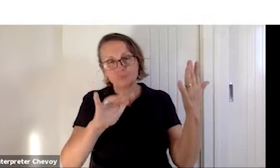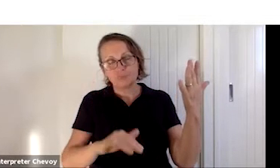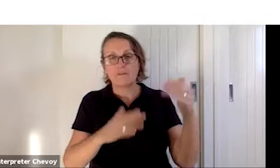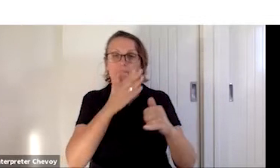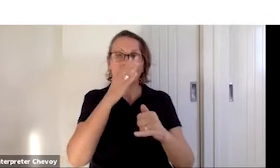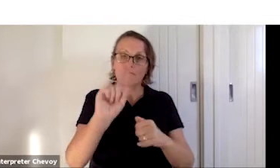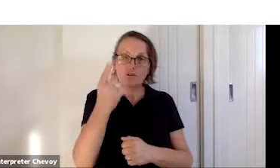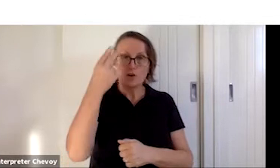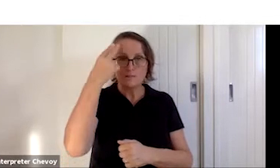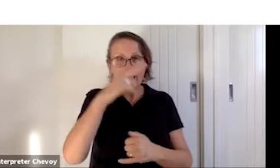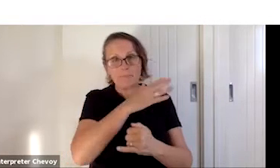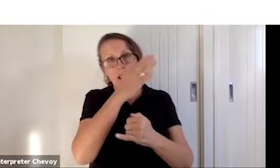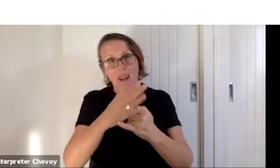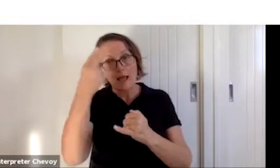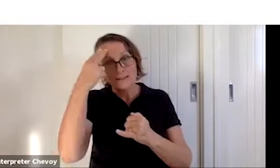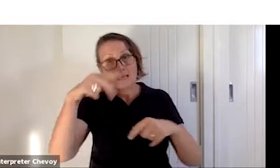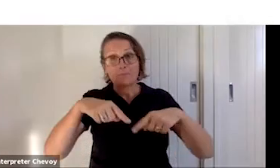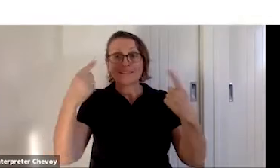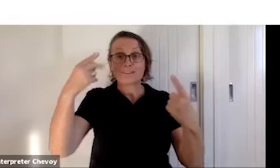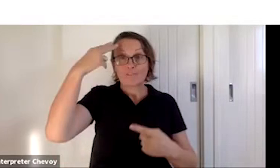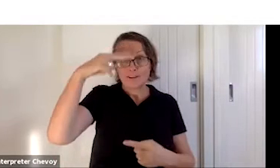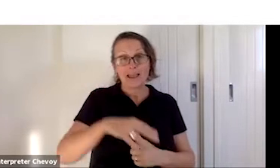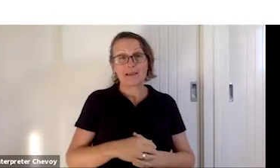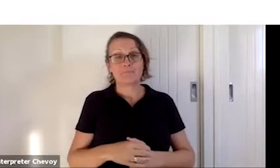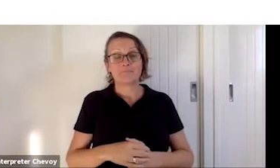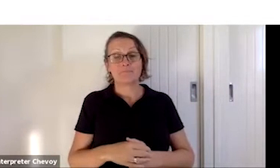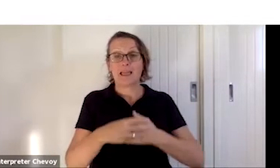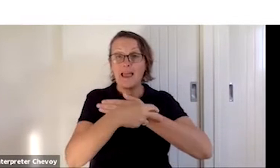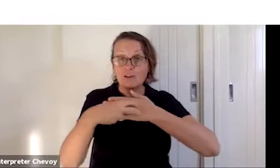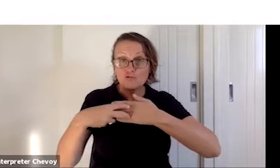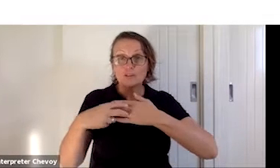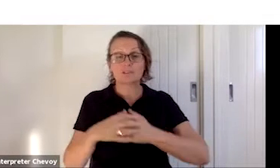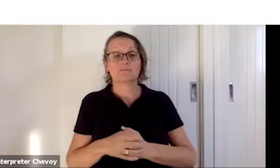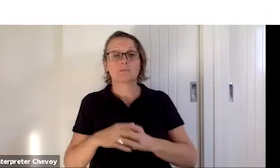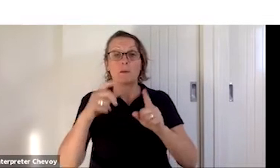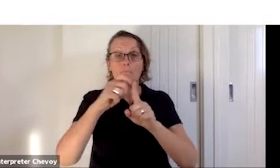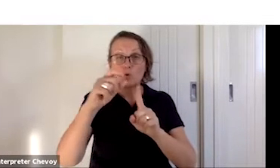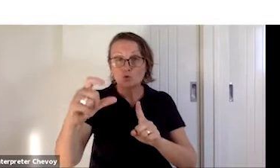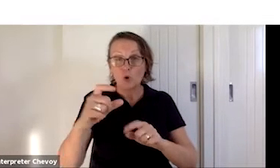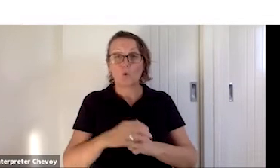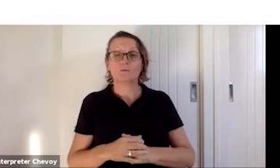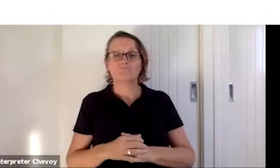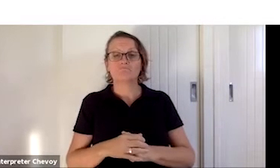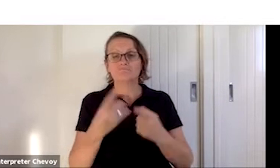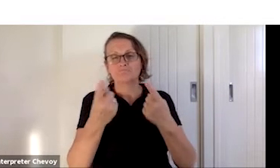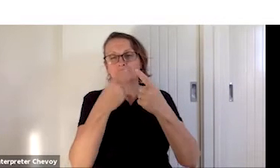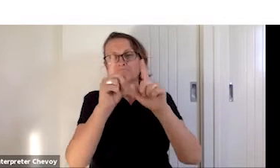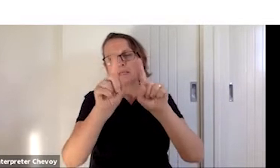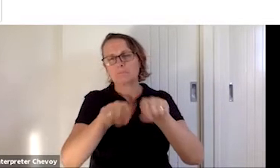do you go by a different name, street address, postcode, you know, standard contact information.